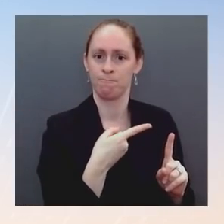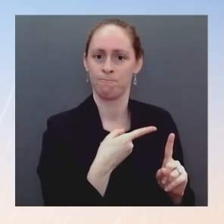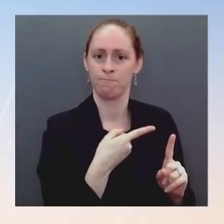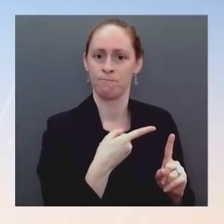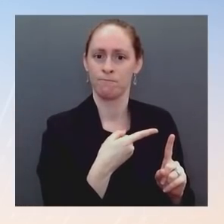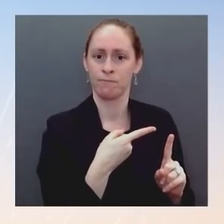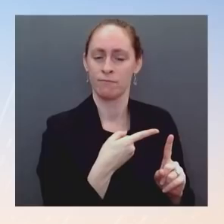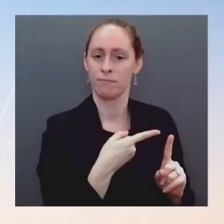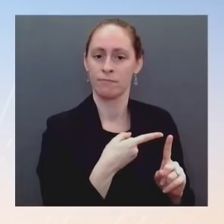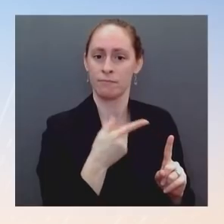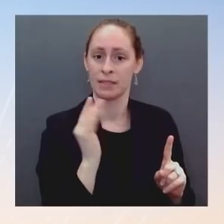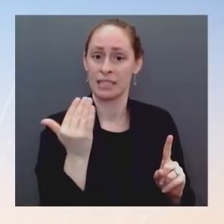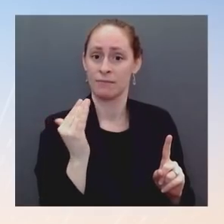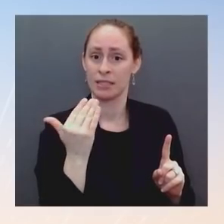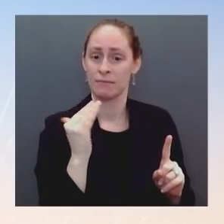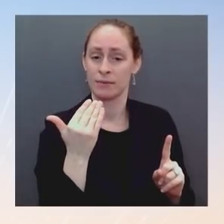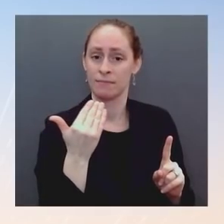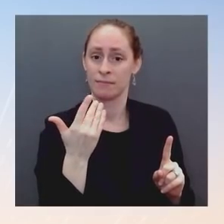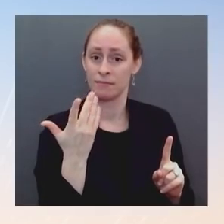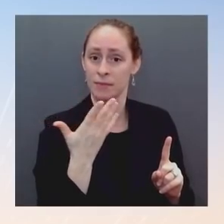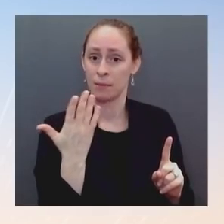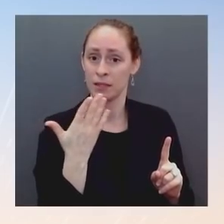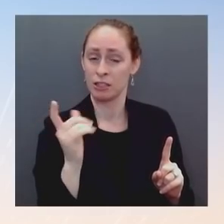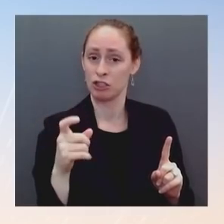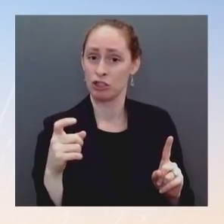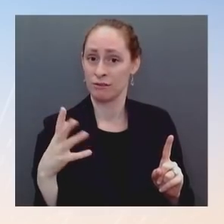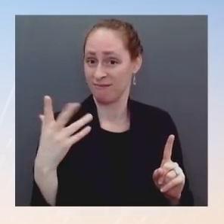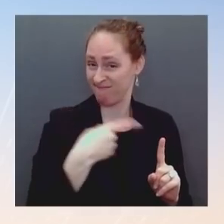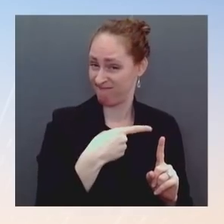Ms. Psaki: Well, I can only tell you what -- how the President is approaching his role here.